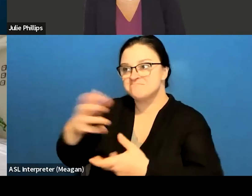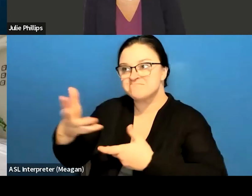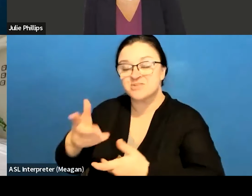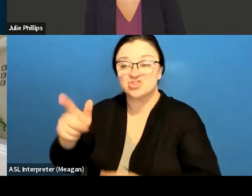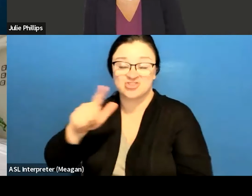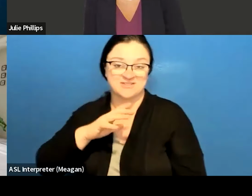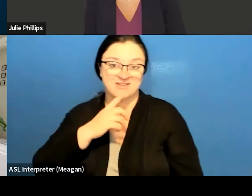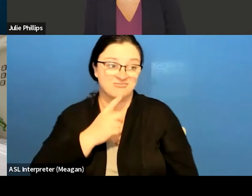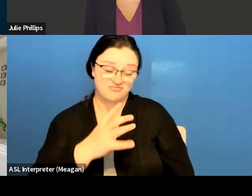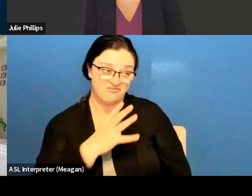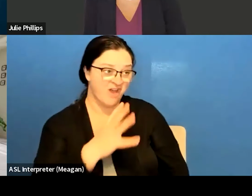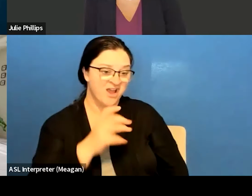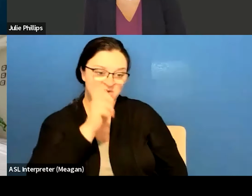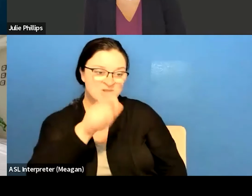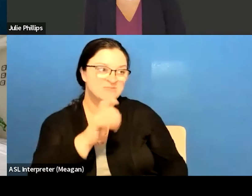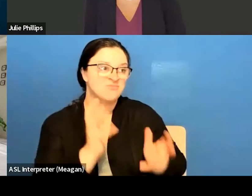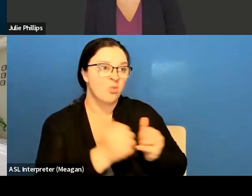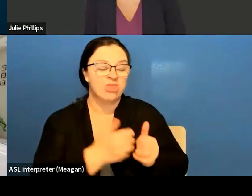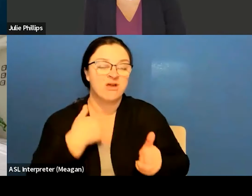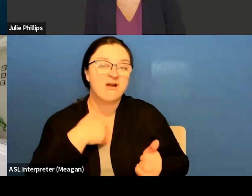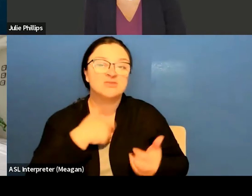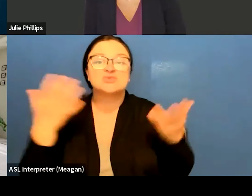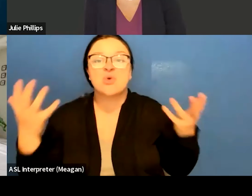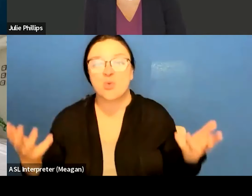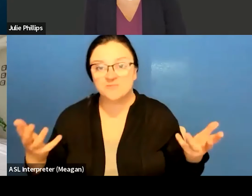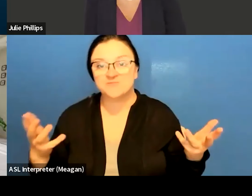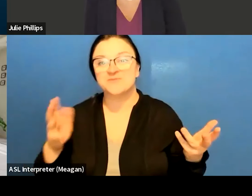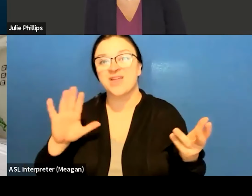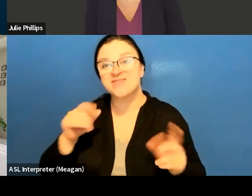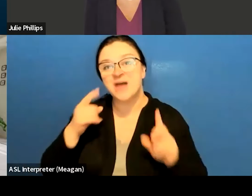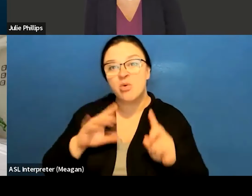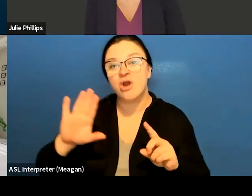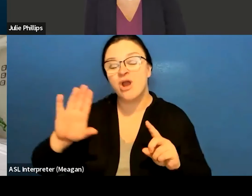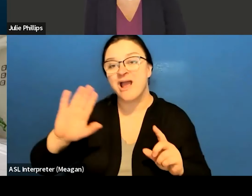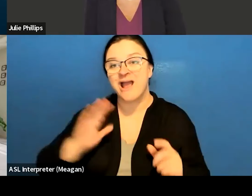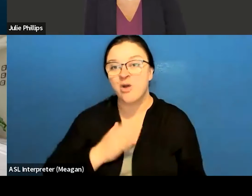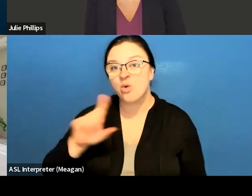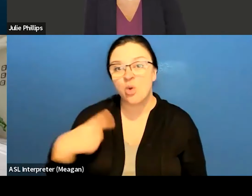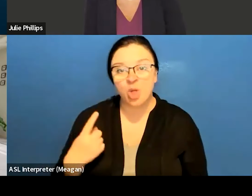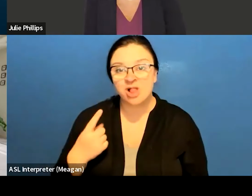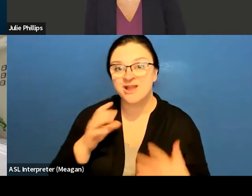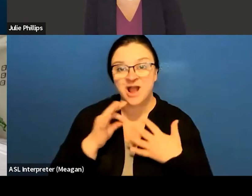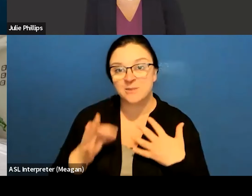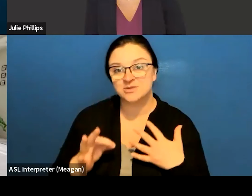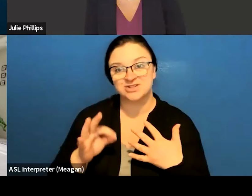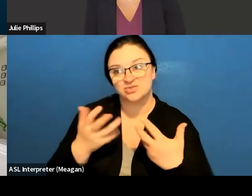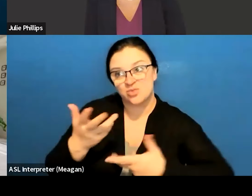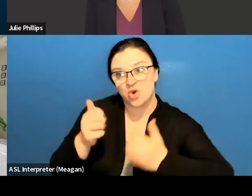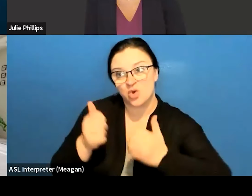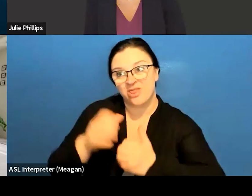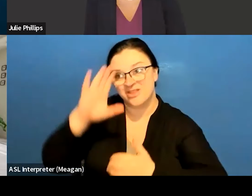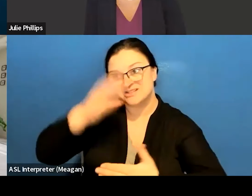and so at that point our only option is to work with the son to see how we could assist him.